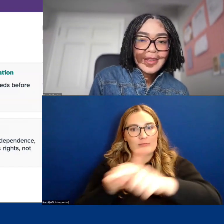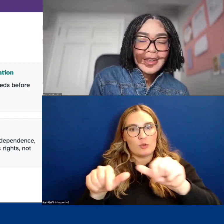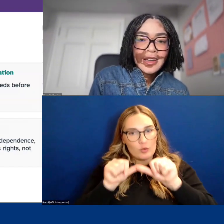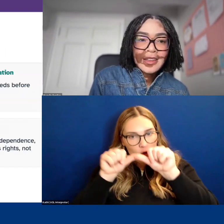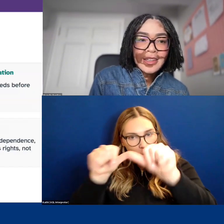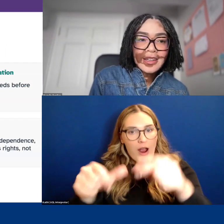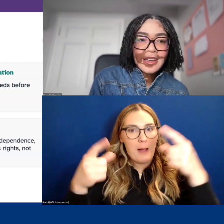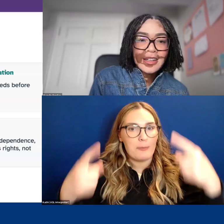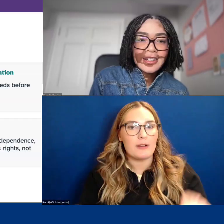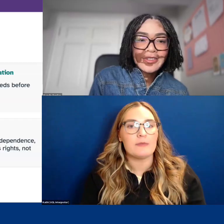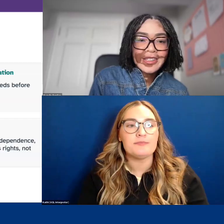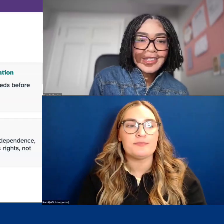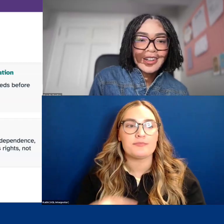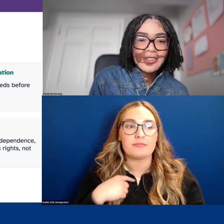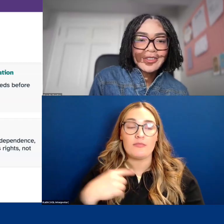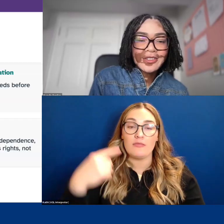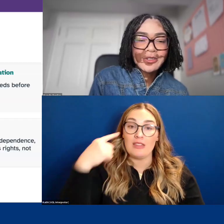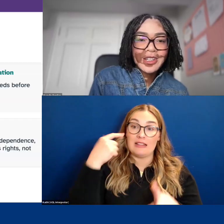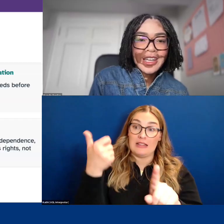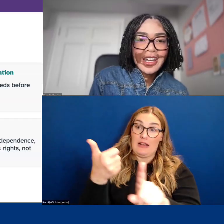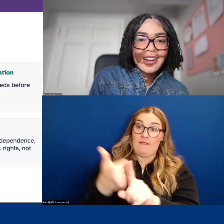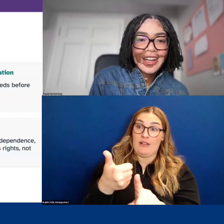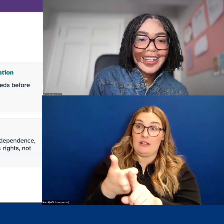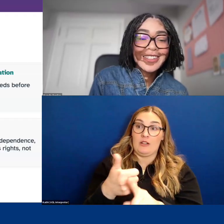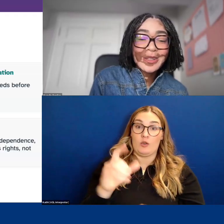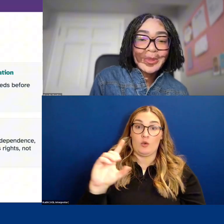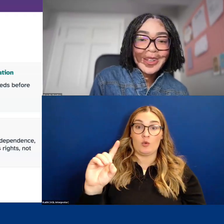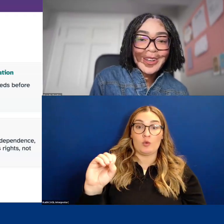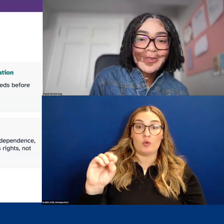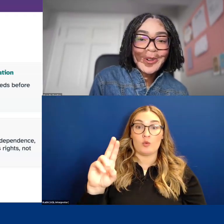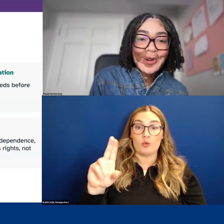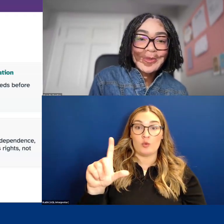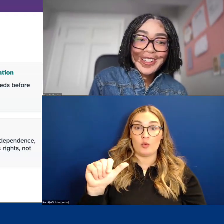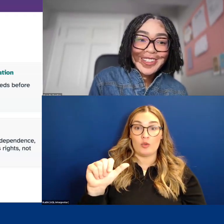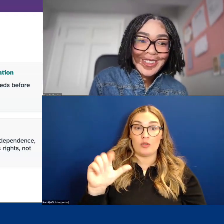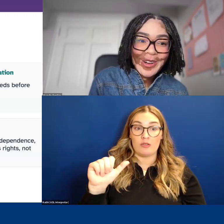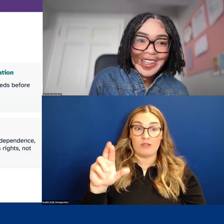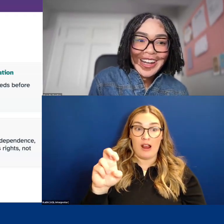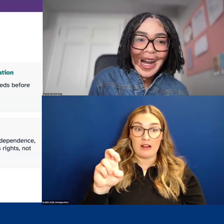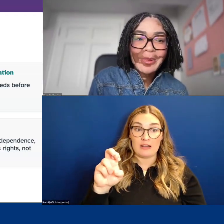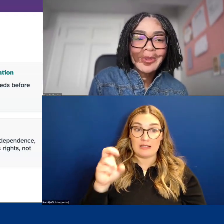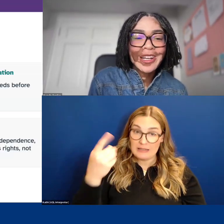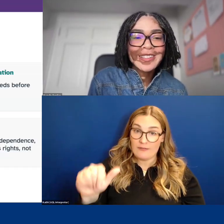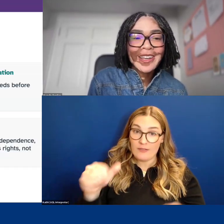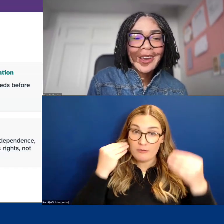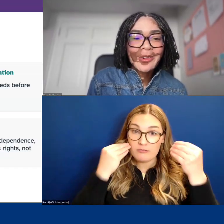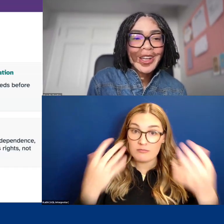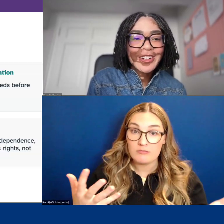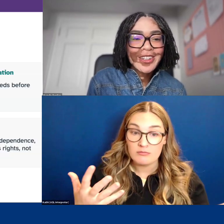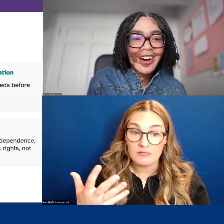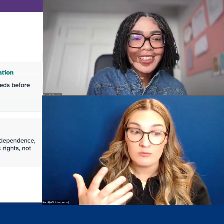I think in and of itself, doula care is disability informed just in the way that it operates. We are taught